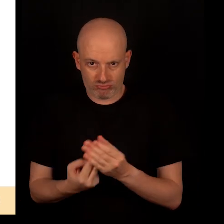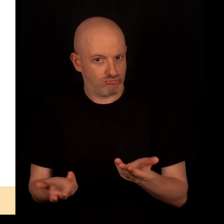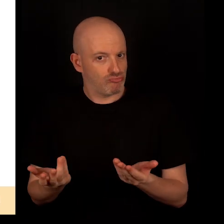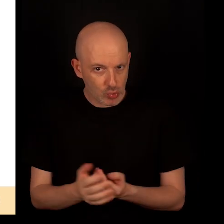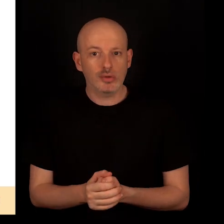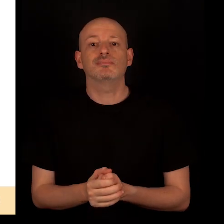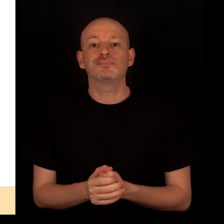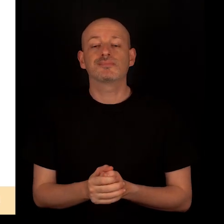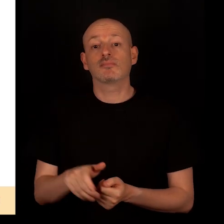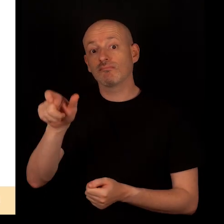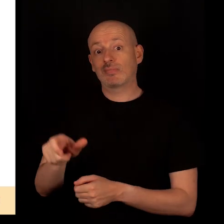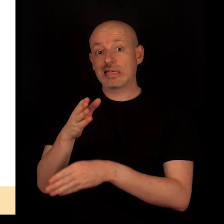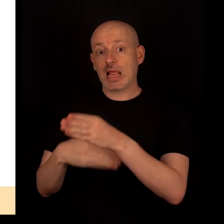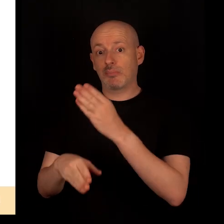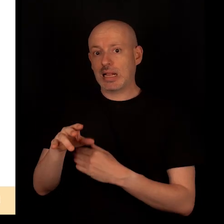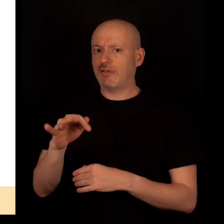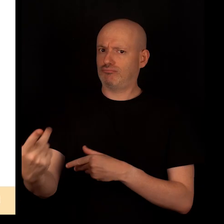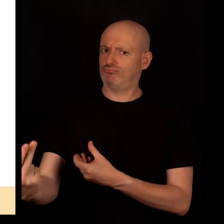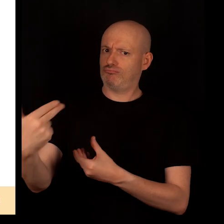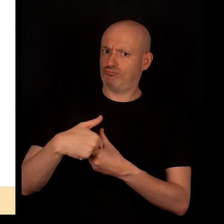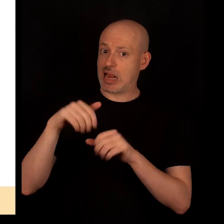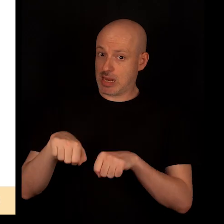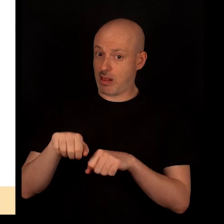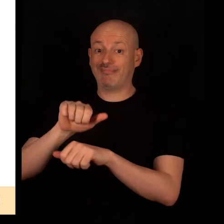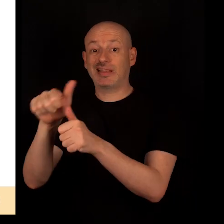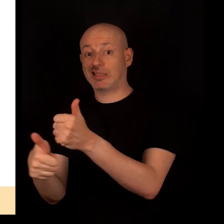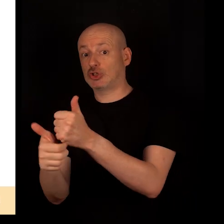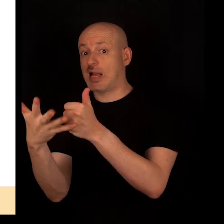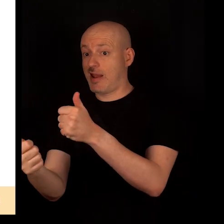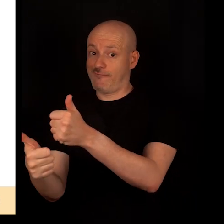So a person with a disability can join you with their assistant